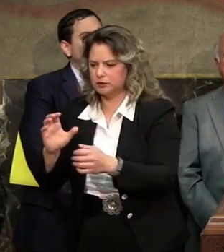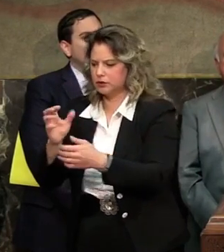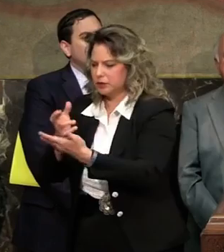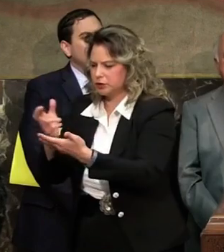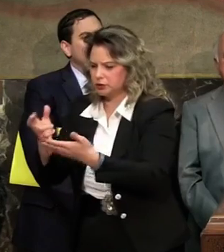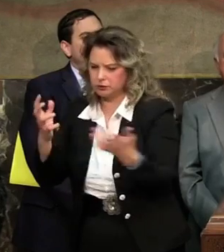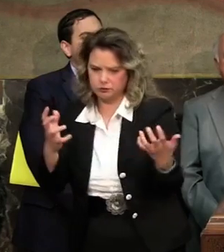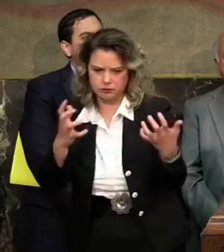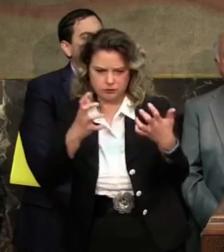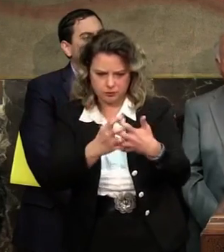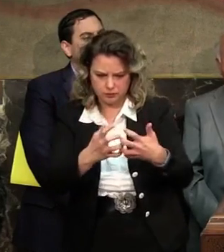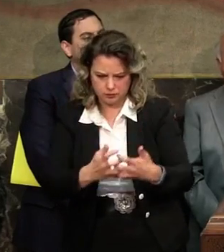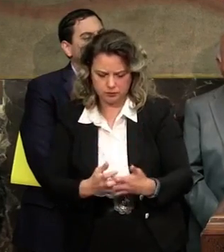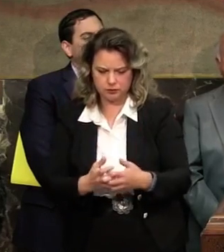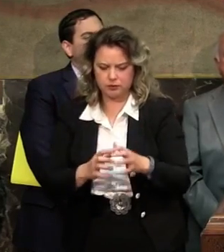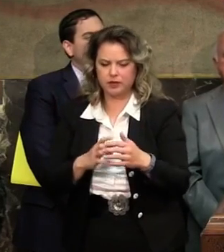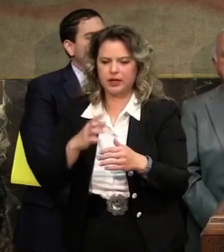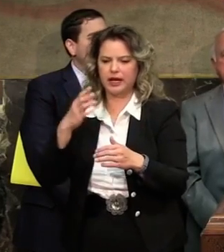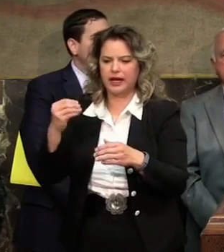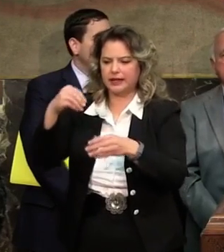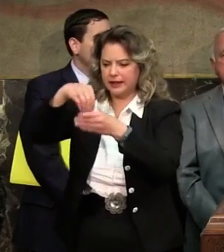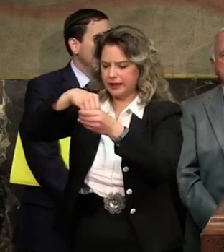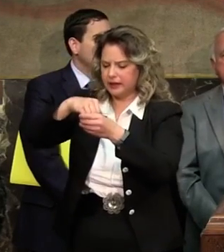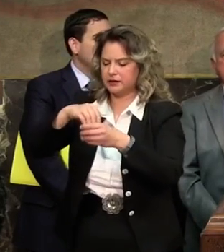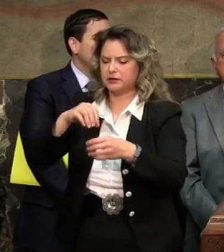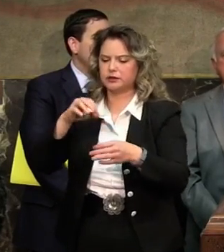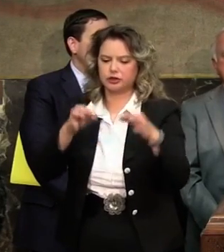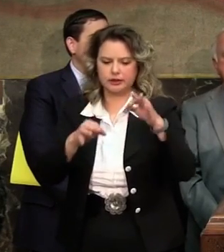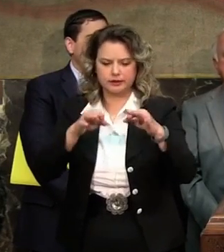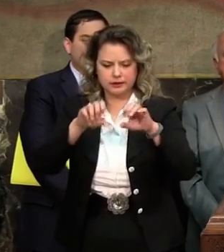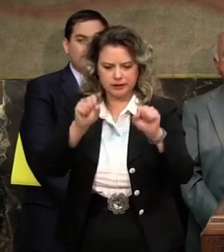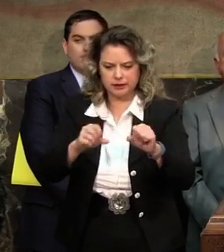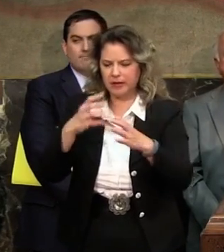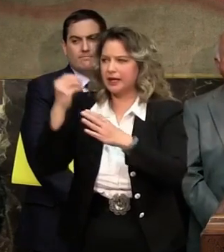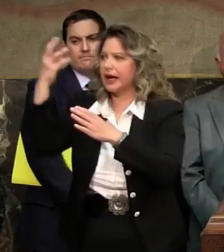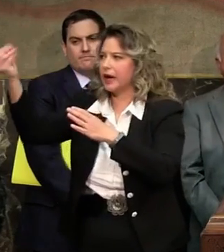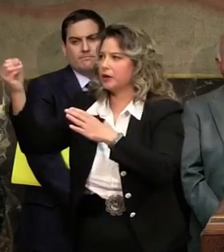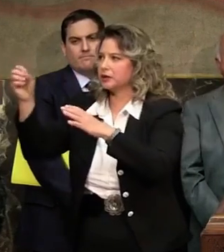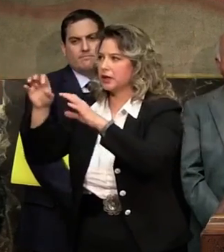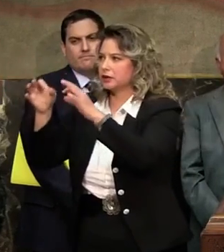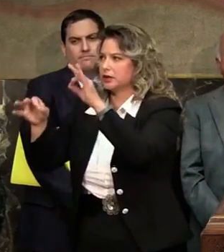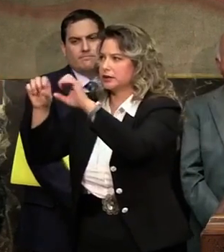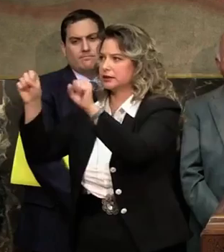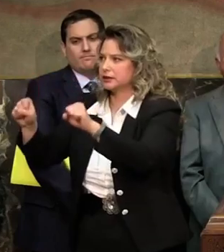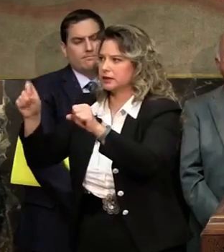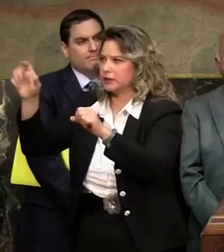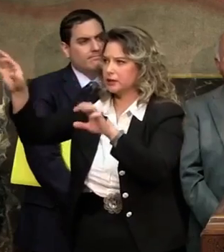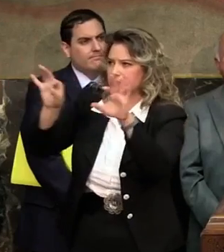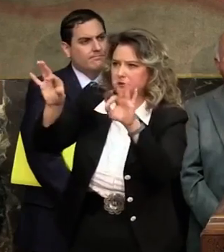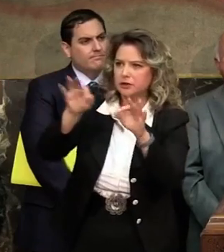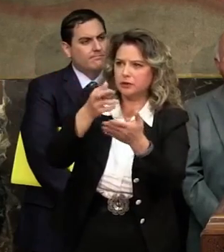system and outside of the criminal justice system to produce a better result we know that because other people